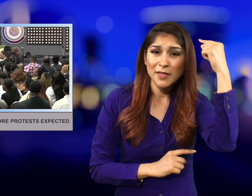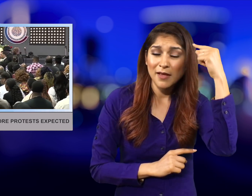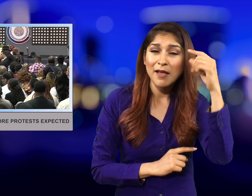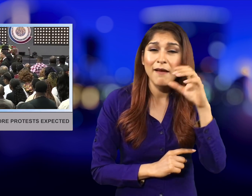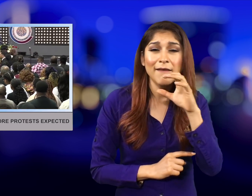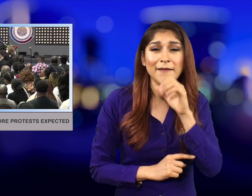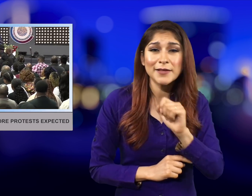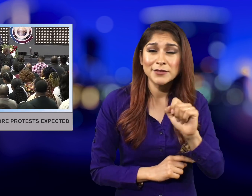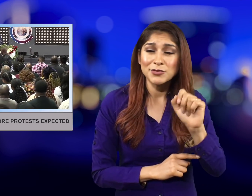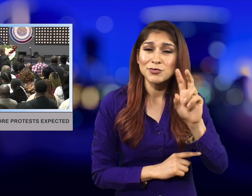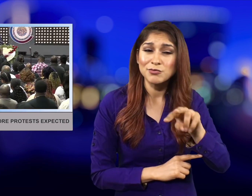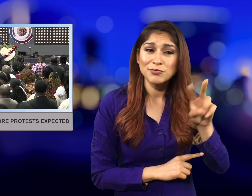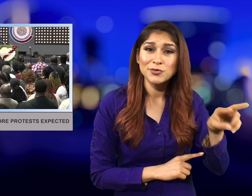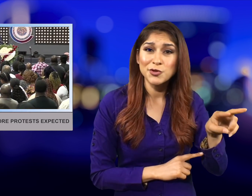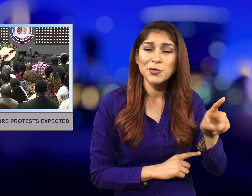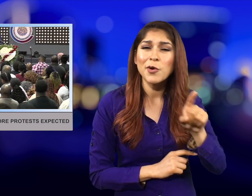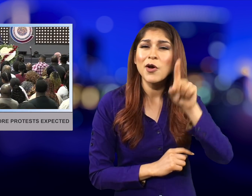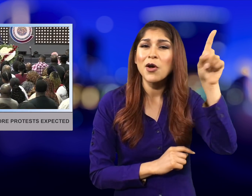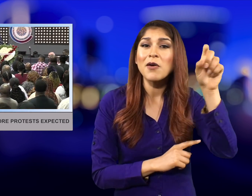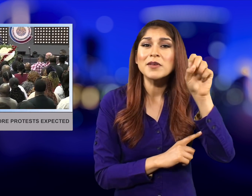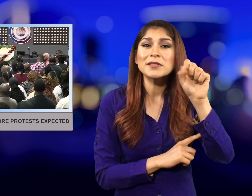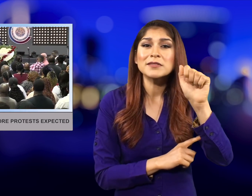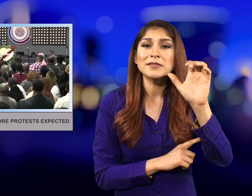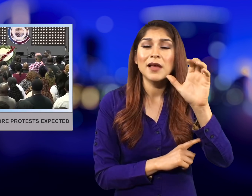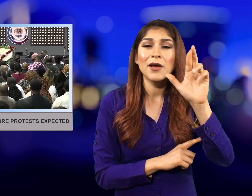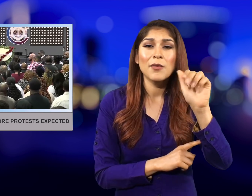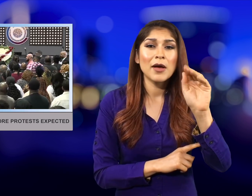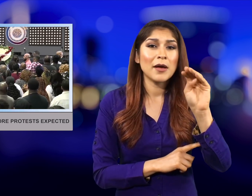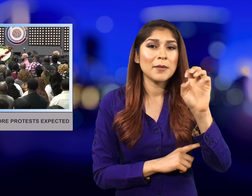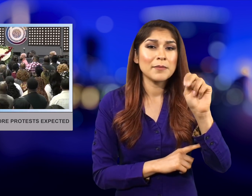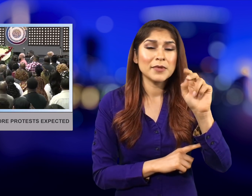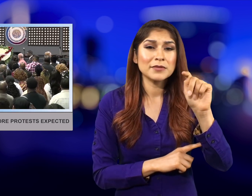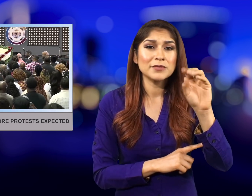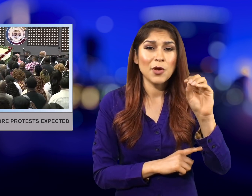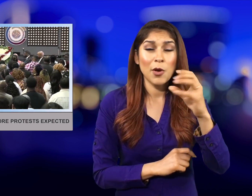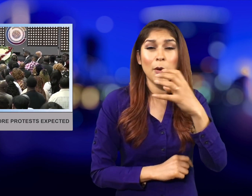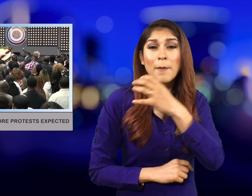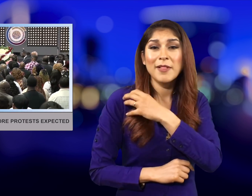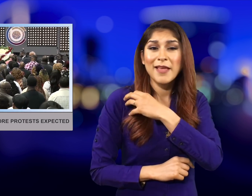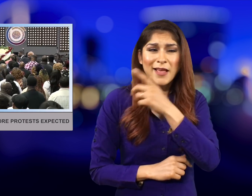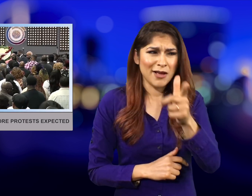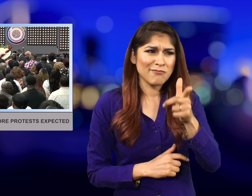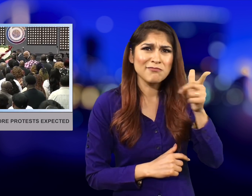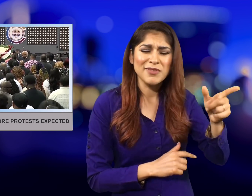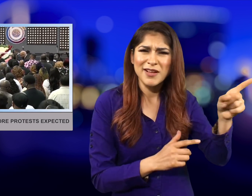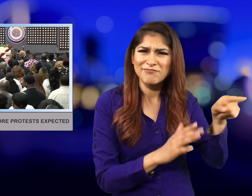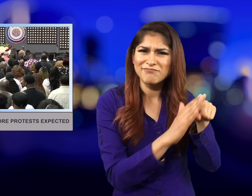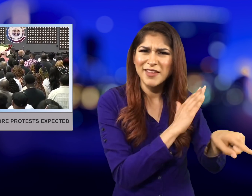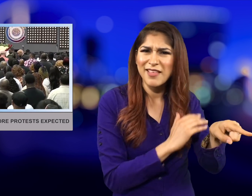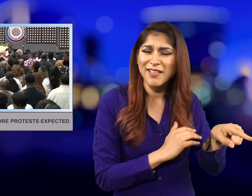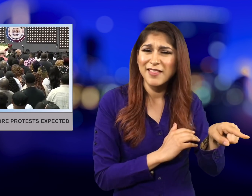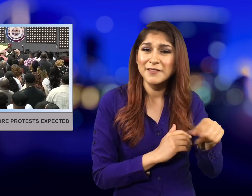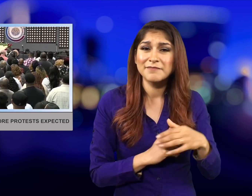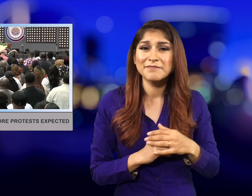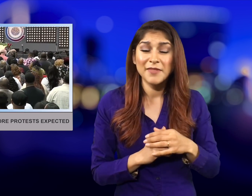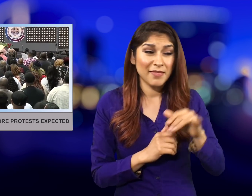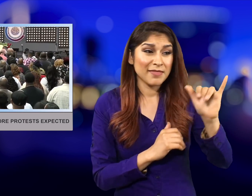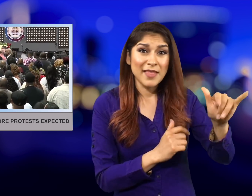He was the 22-year-old black man killed by Sacramento police.